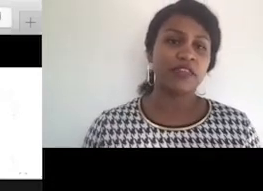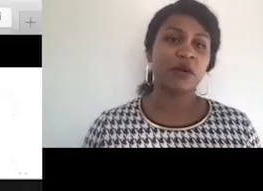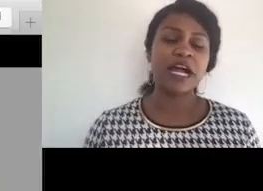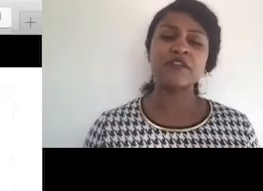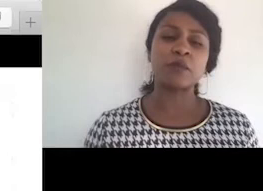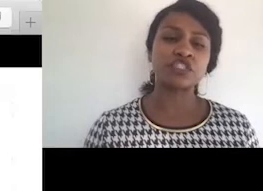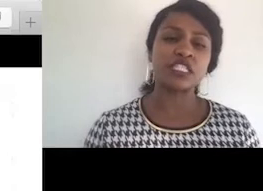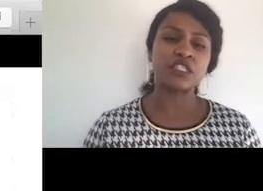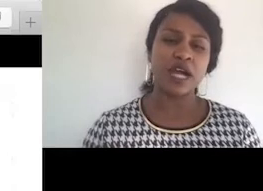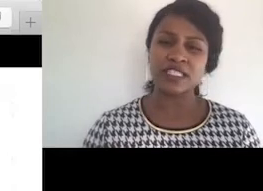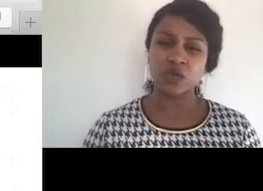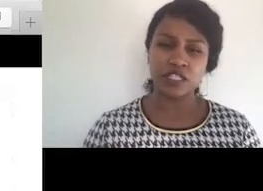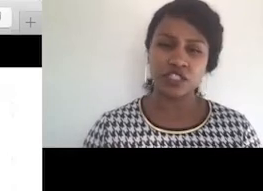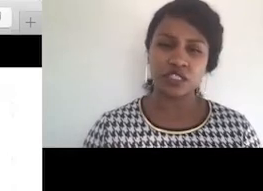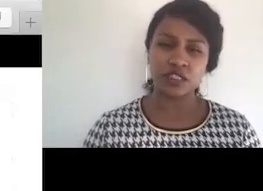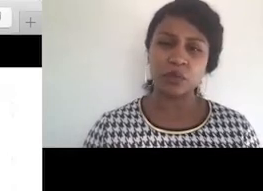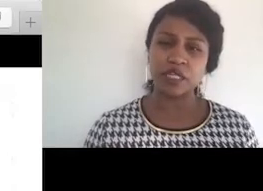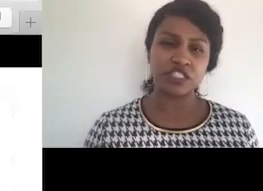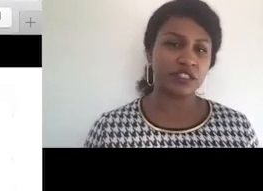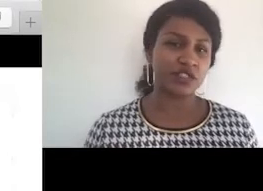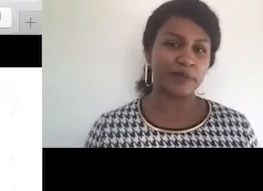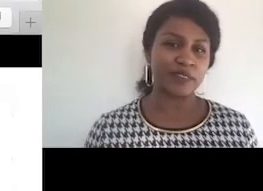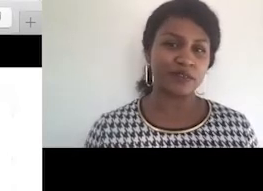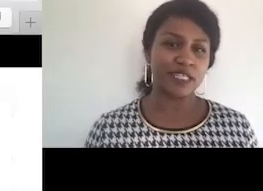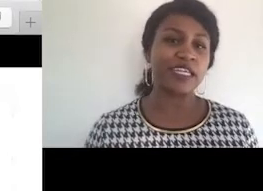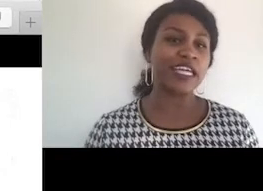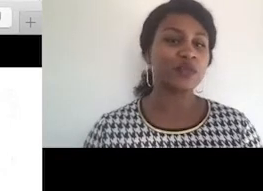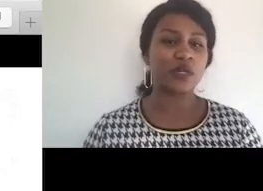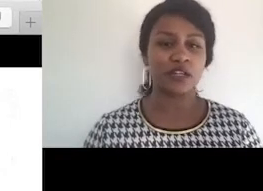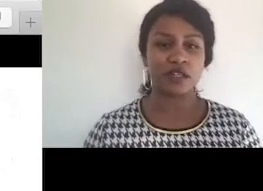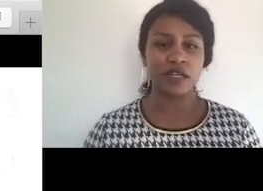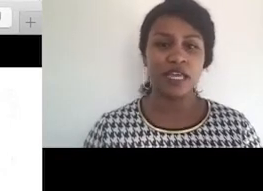They will have the opportunity to ask questions, to pitch their scripts, engage with one another